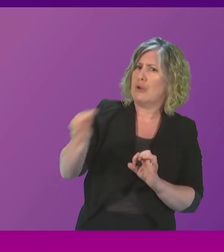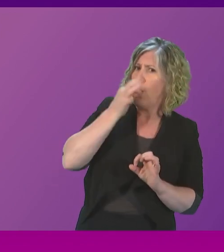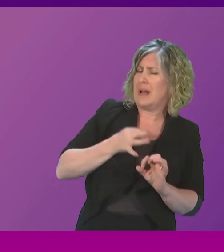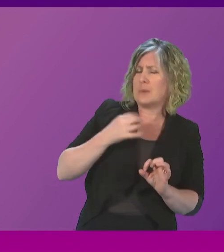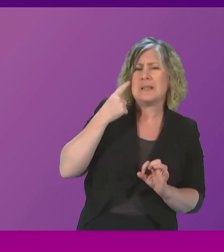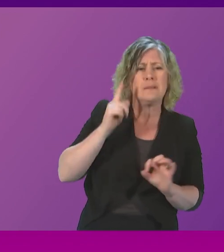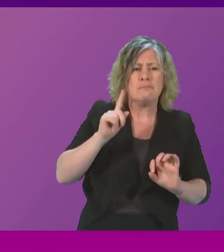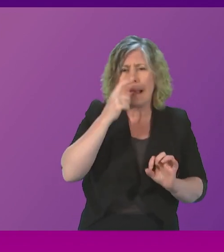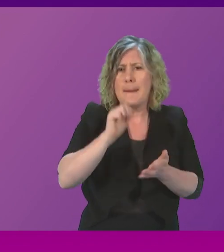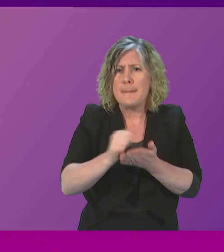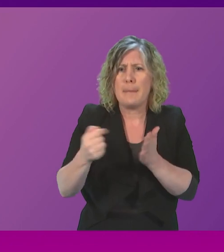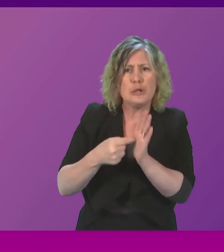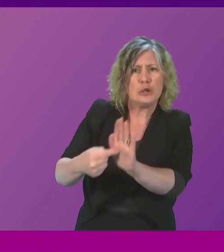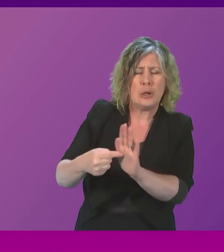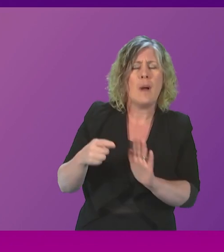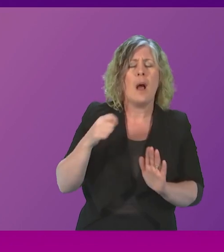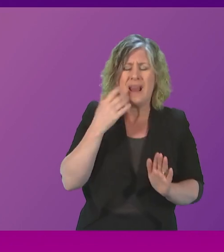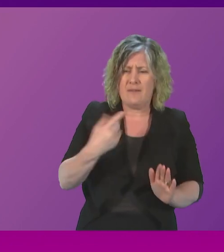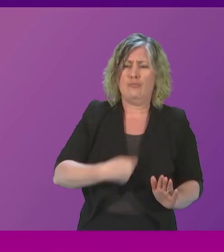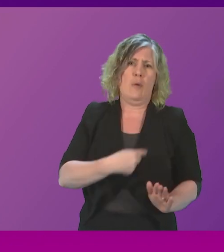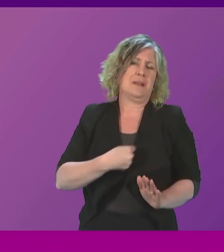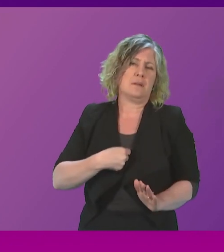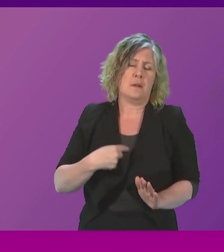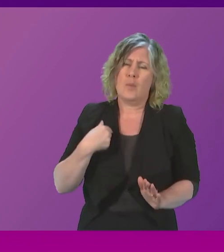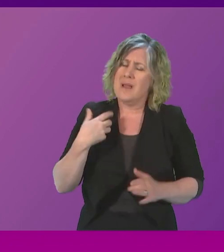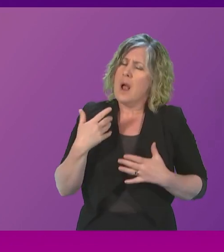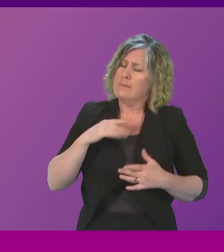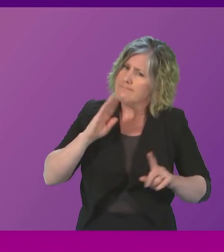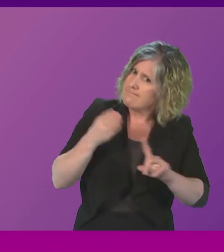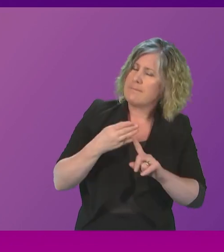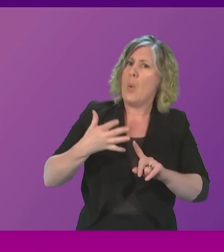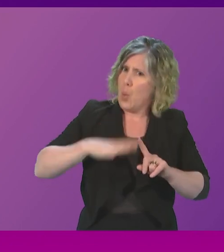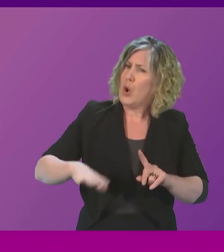I can give him an absolute promise that there is no shortage of intent, pace or urgency